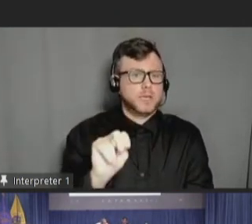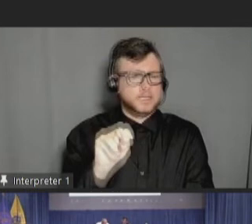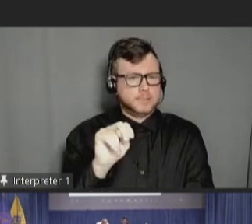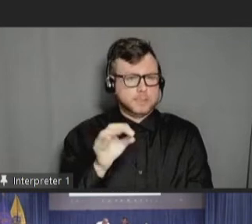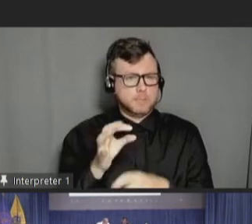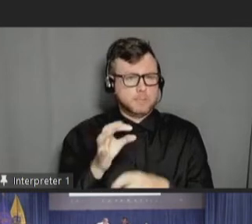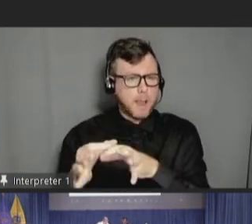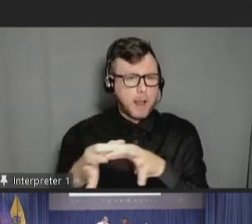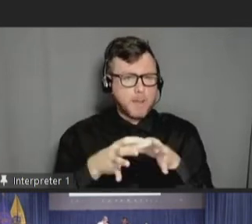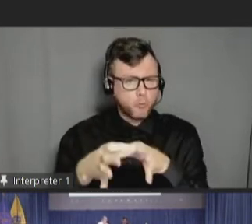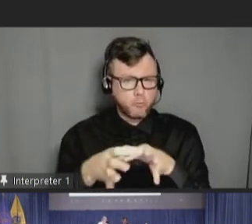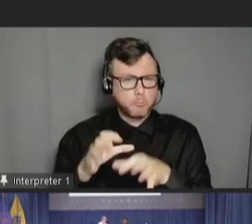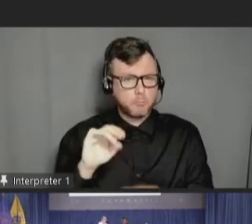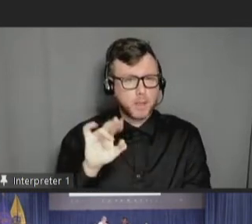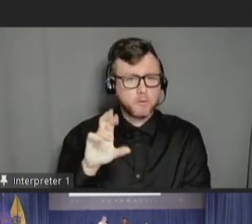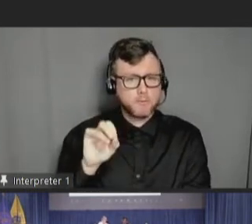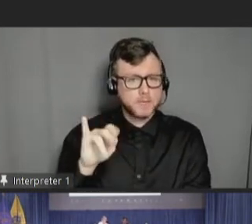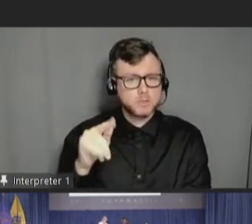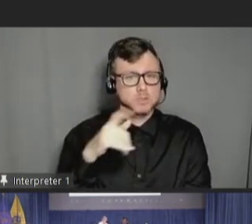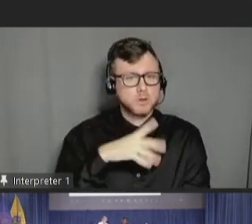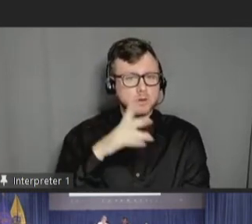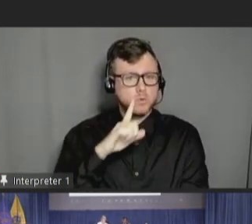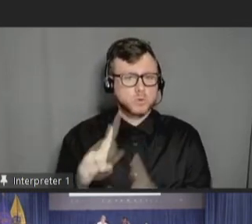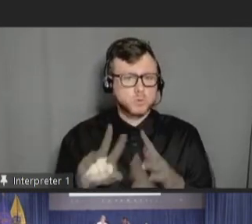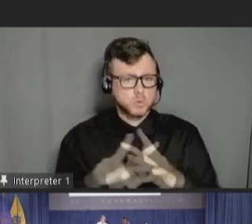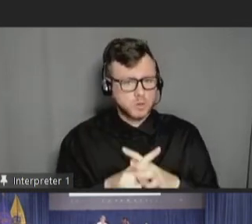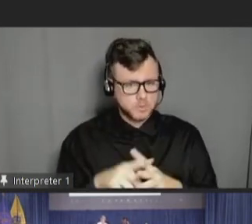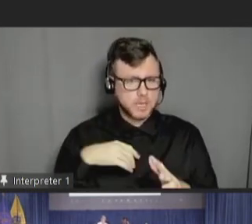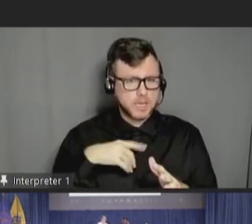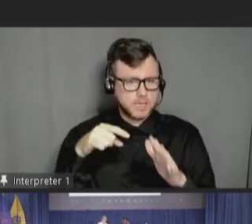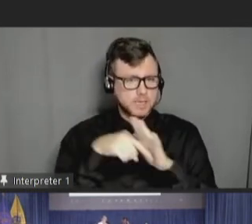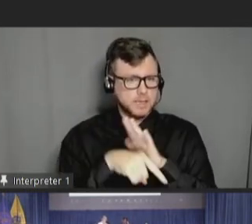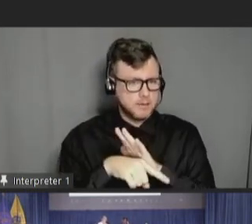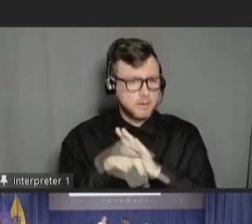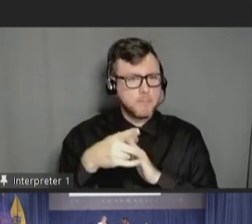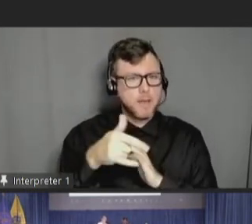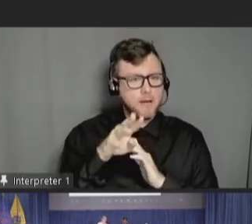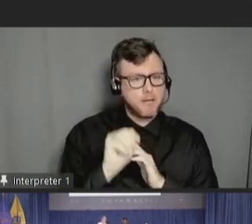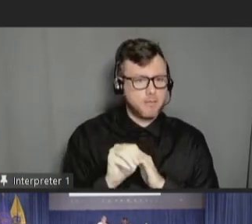into the picture, ingest and kill T. pallidum cell. And this is very compatible with the